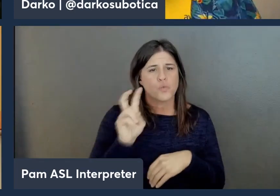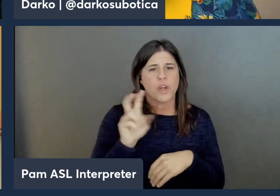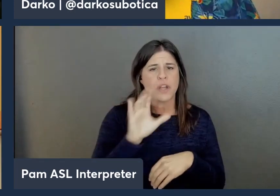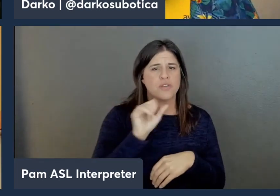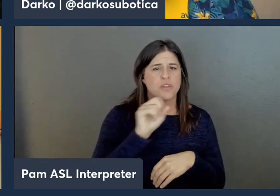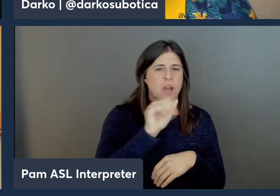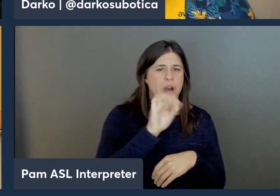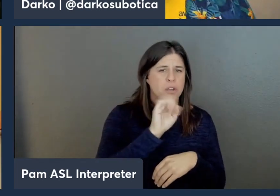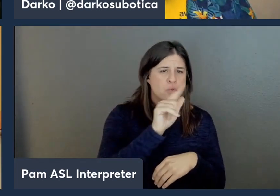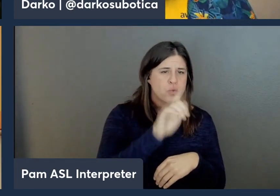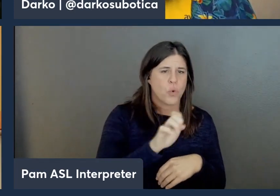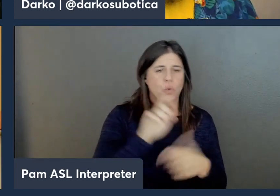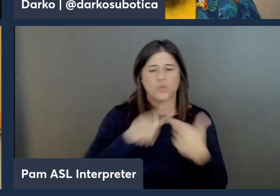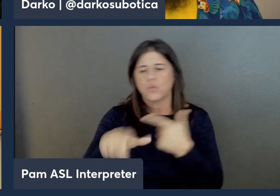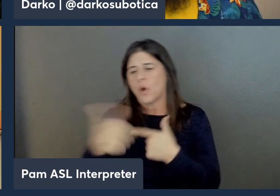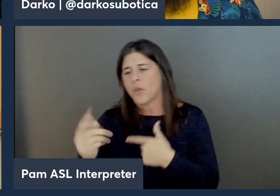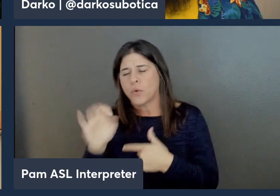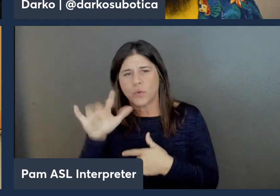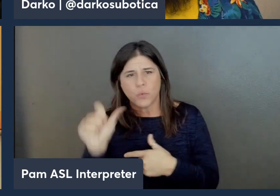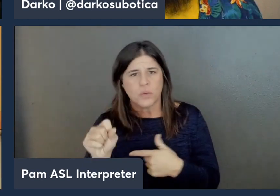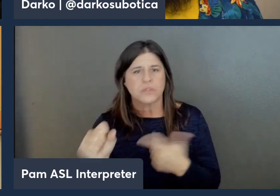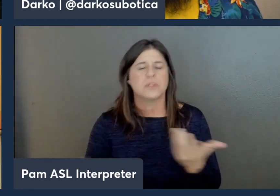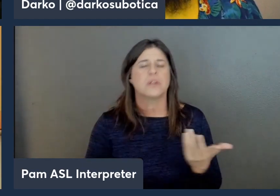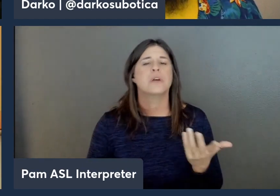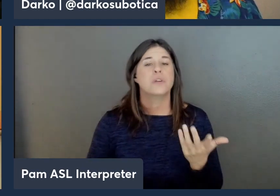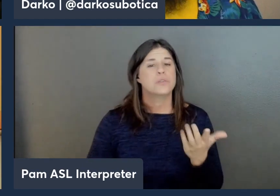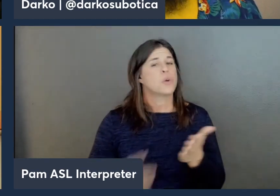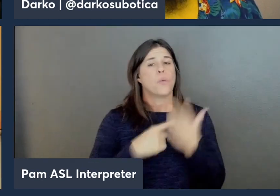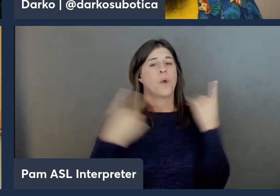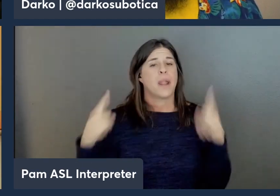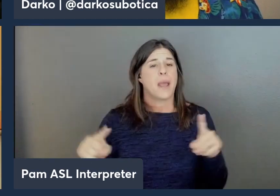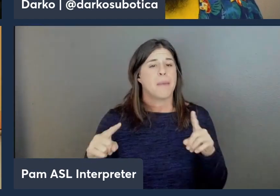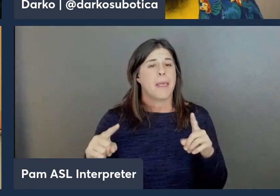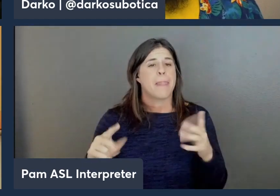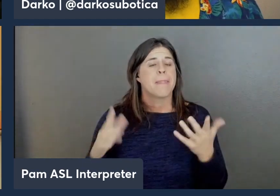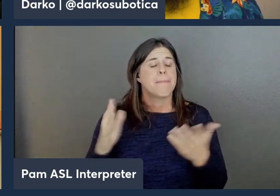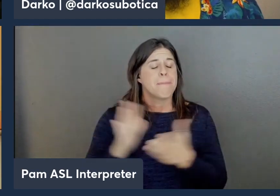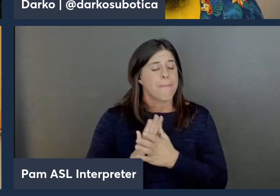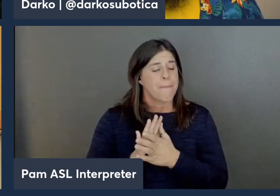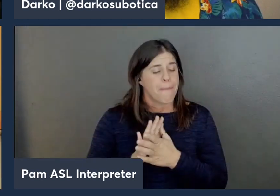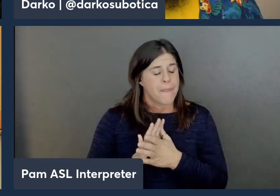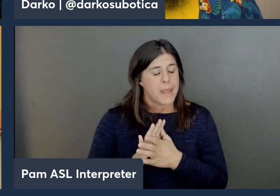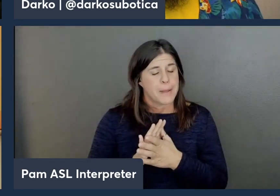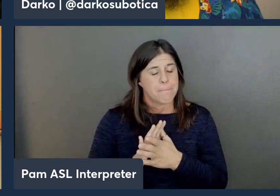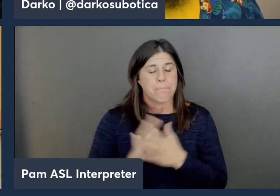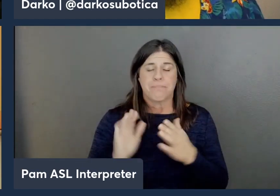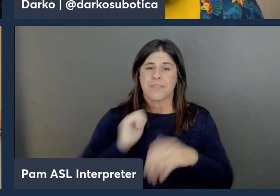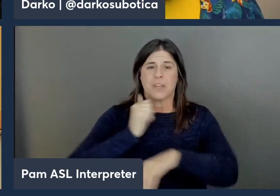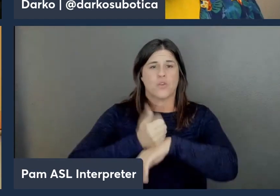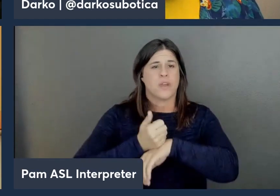or other different tools. So what that makes it happen is, you know, it creates a communication overhead,